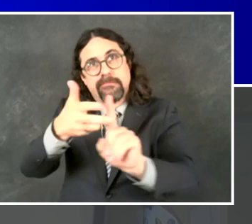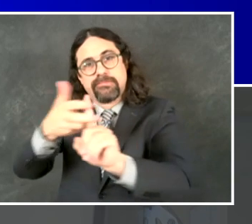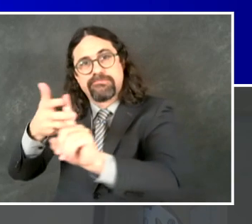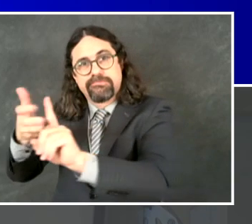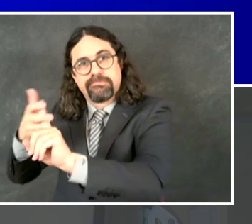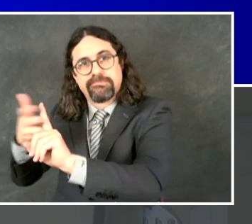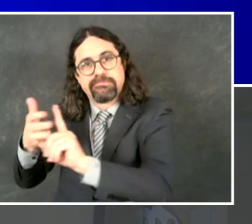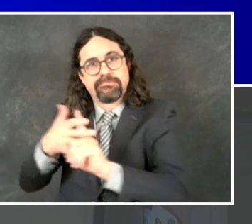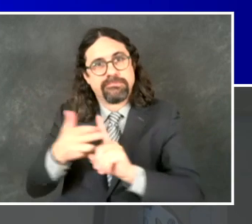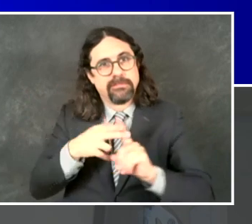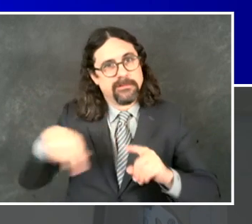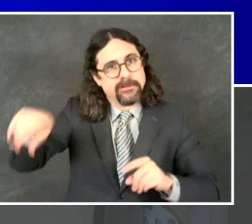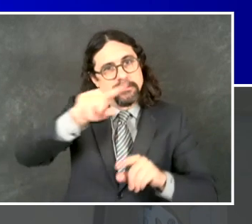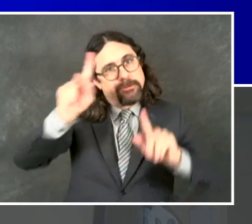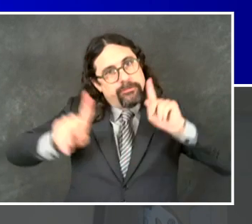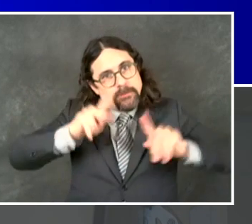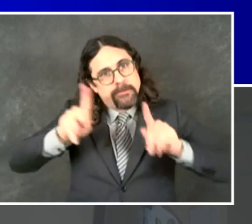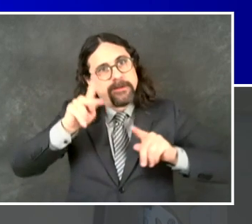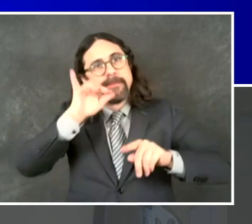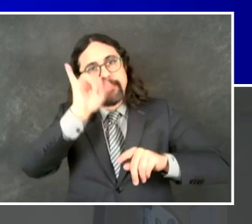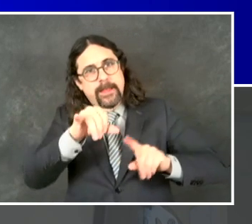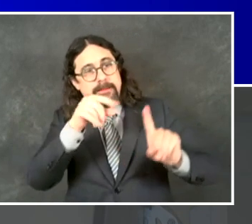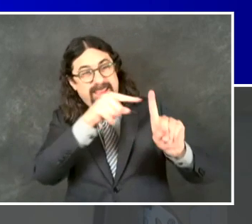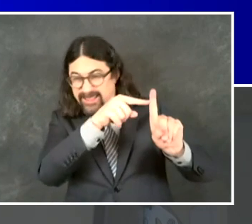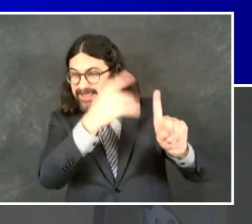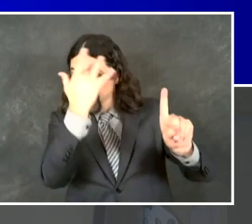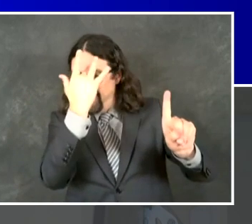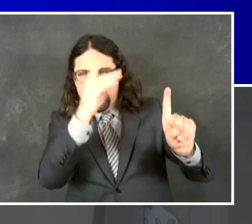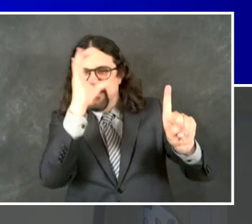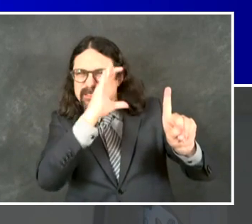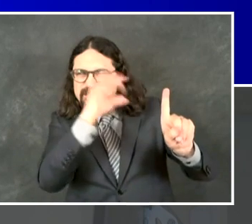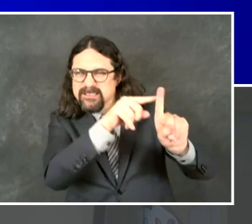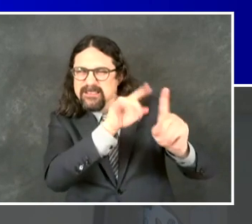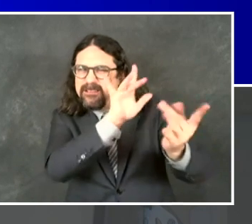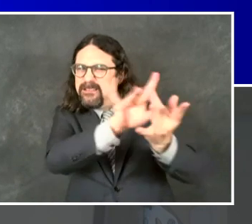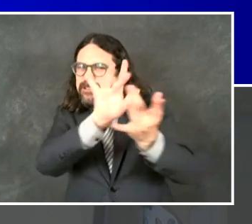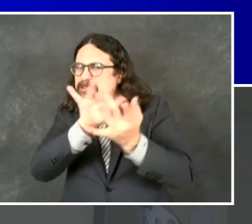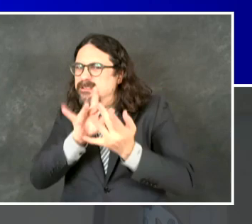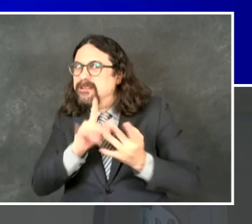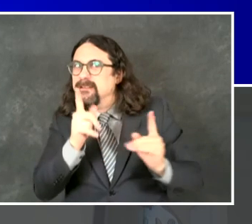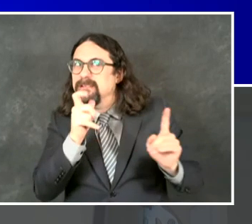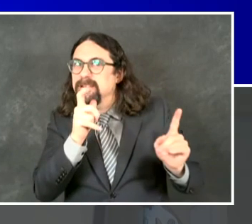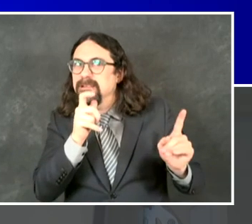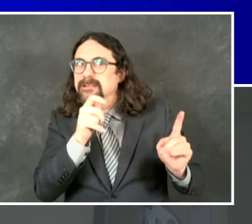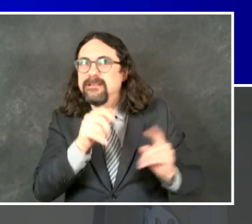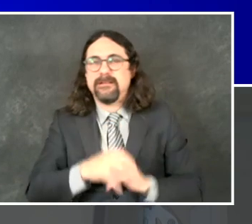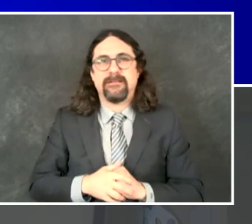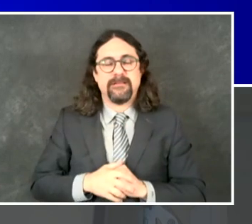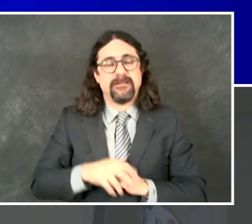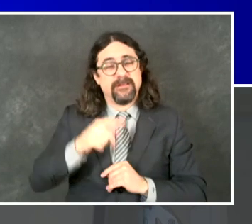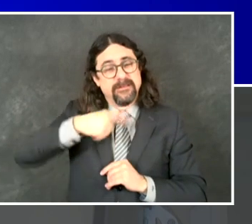NEED YOU AND WE NEED YOU RIGHT AWAY. WE ARE HIRING IMMEDIATELY. AND WE'LL BE IHRIGN TRHOUOUGHT